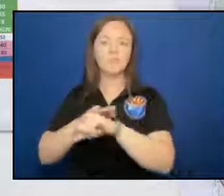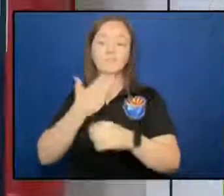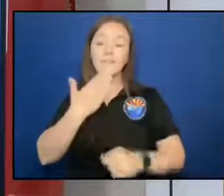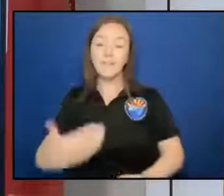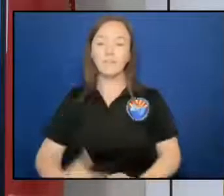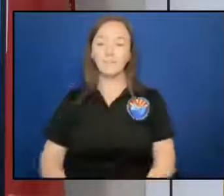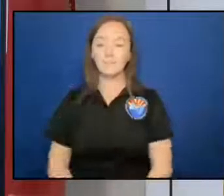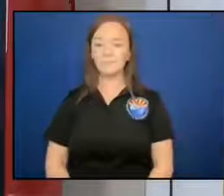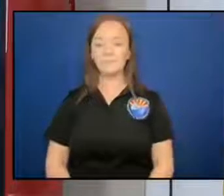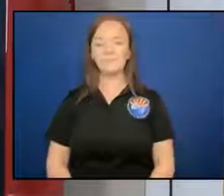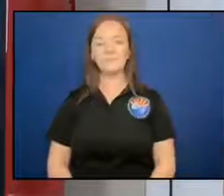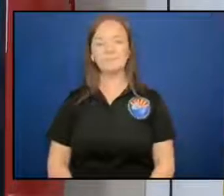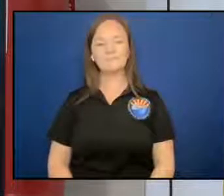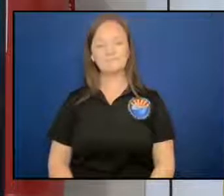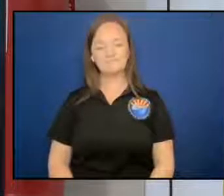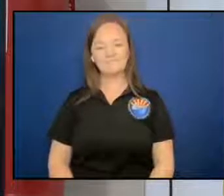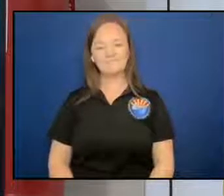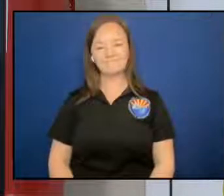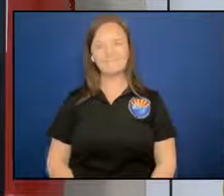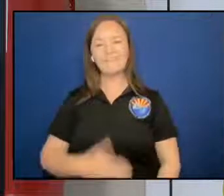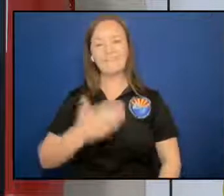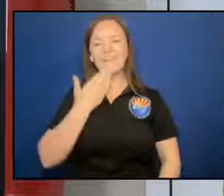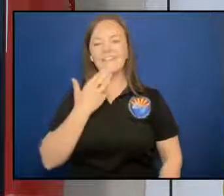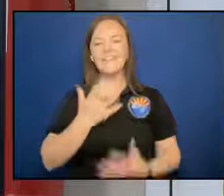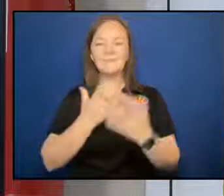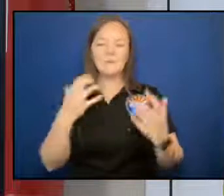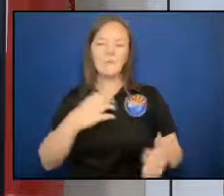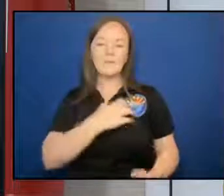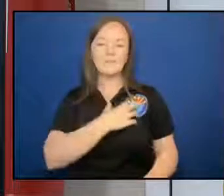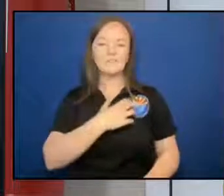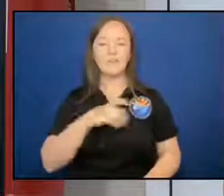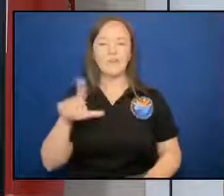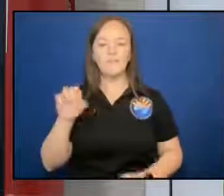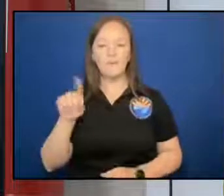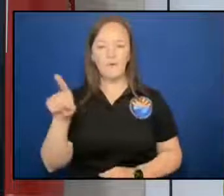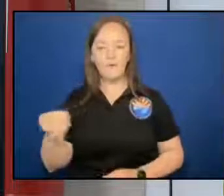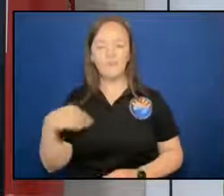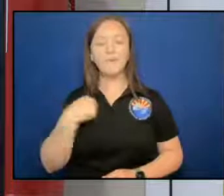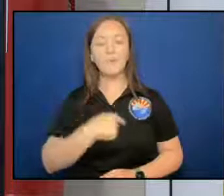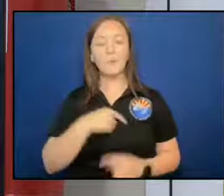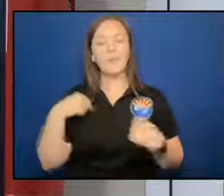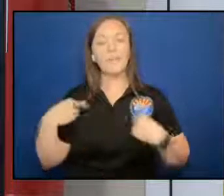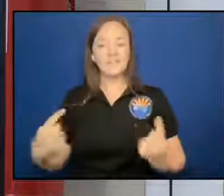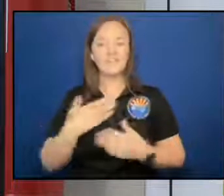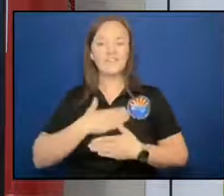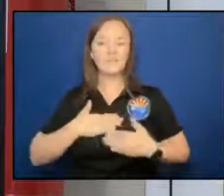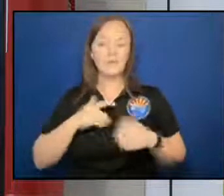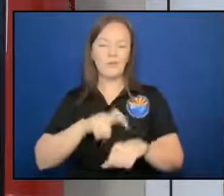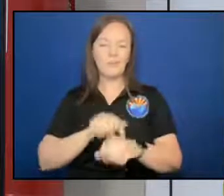ROUGH NUMBER BETWEEN OUR COUNTIES OF ABOUT 80,000 SAND BAGS THAT HAS BEEN MADE TODAY WITH HELP FROM OUR IMT